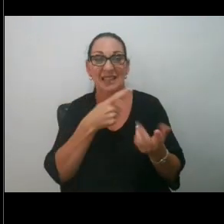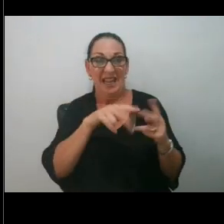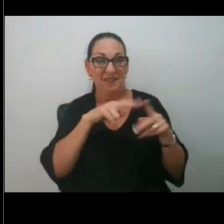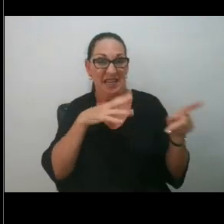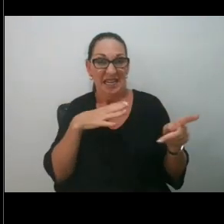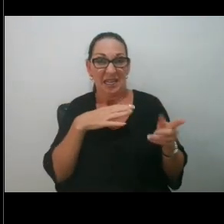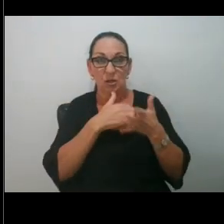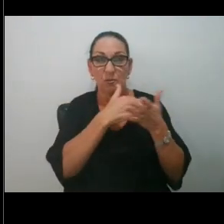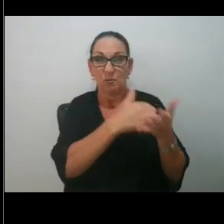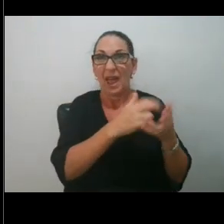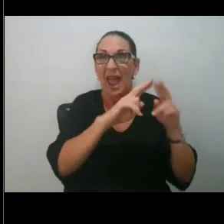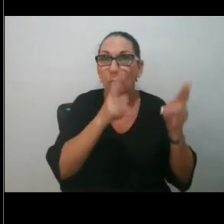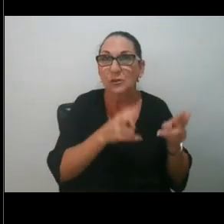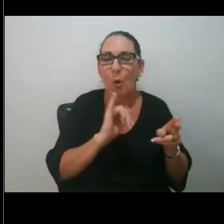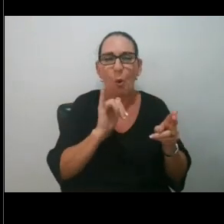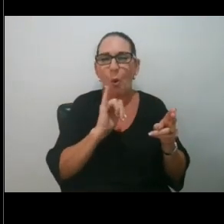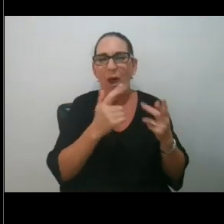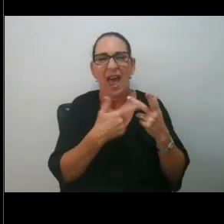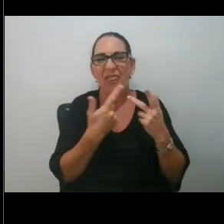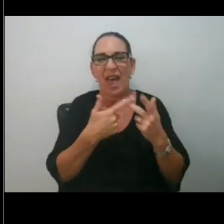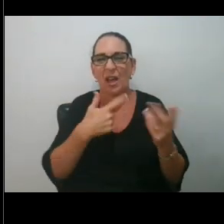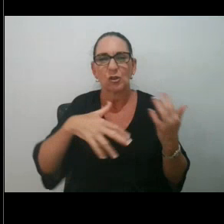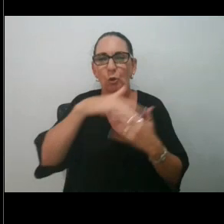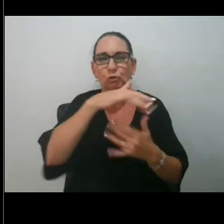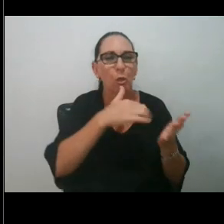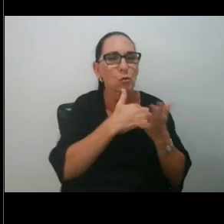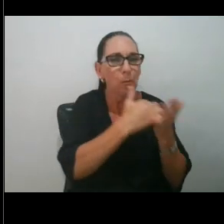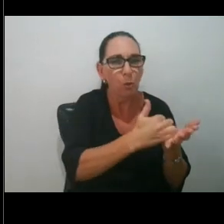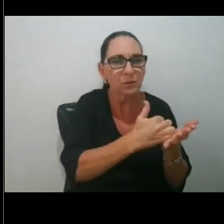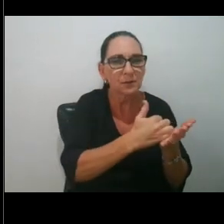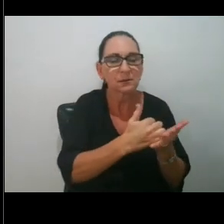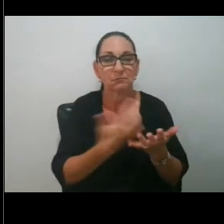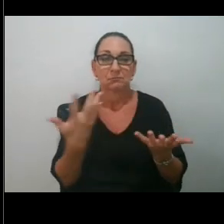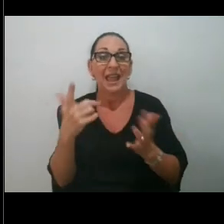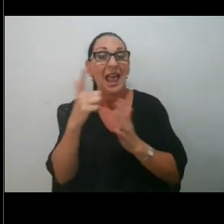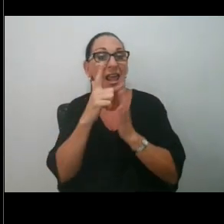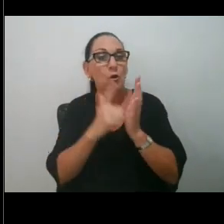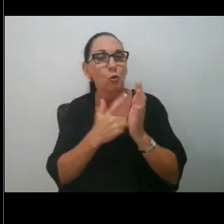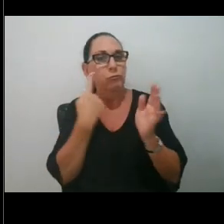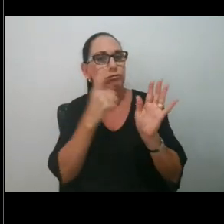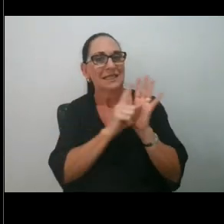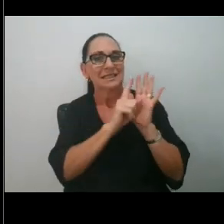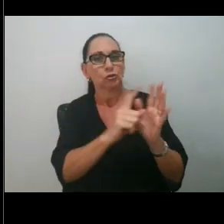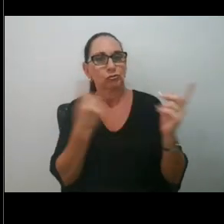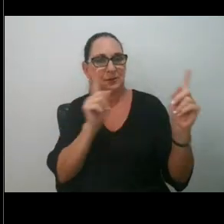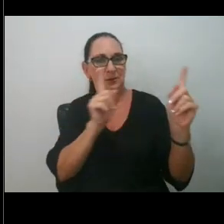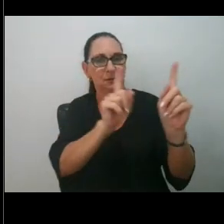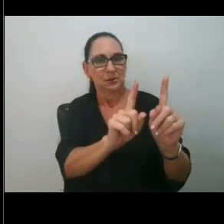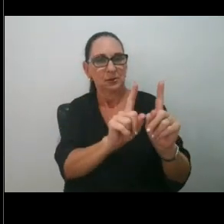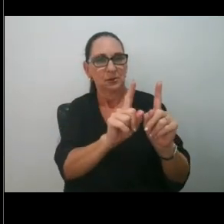close engagement with a magistrate rewards and sanctions um to encourage program engagement